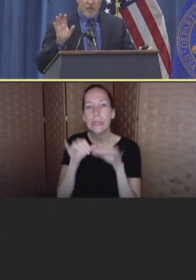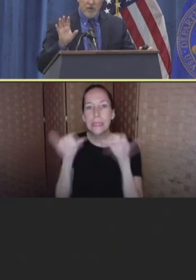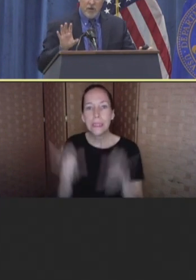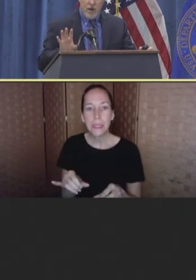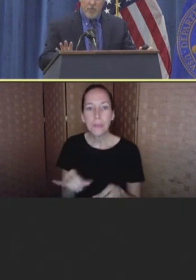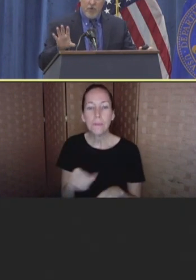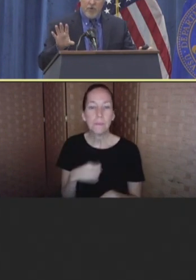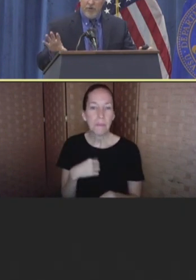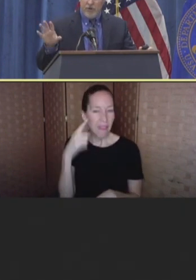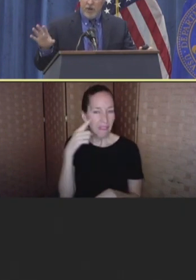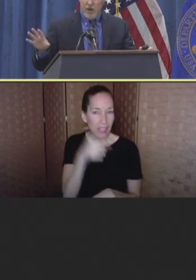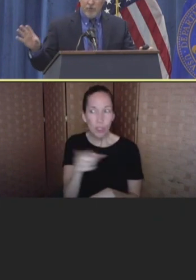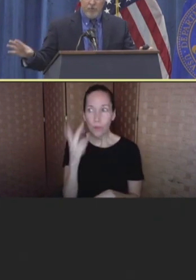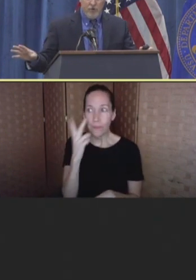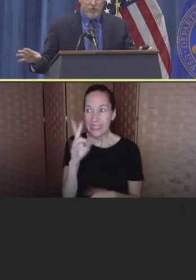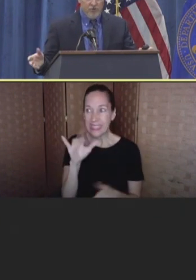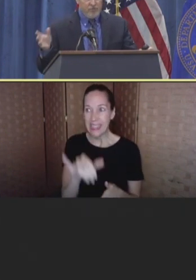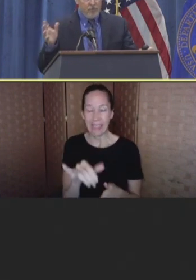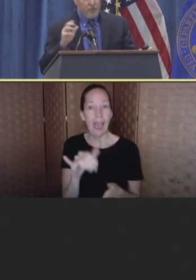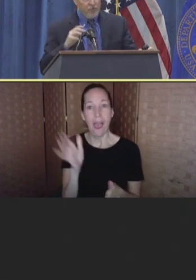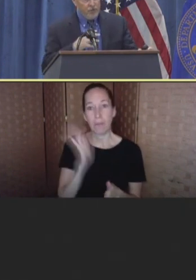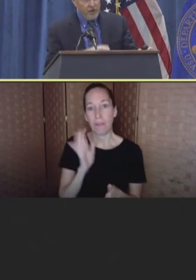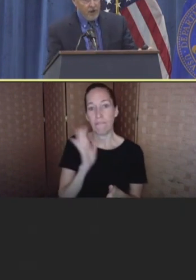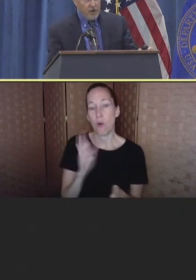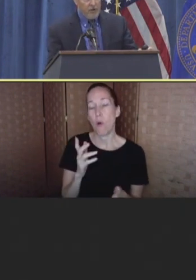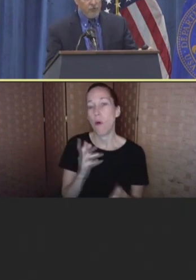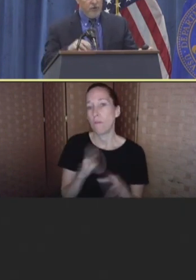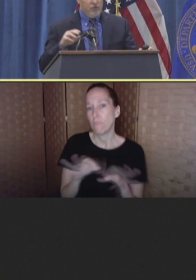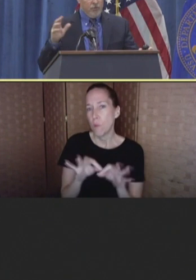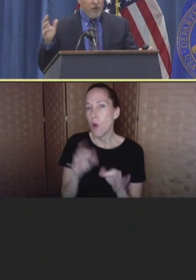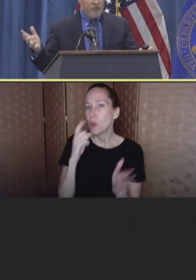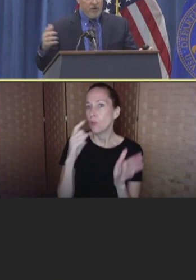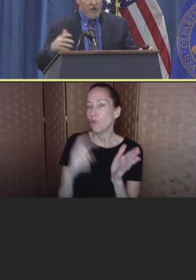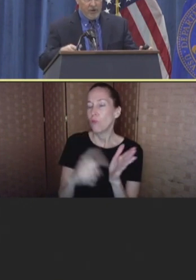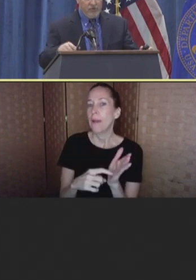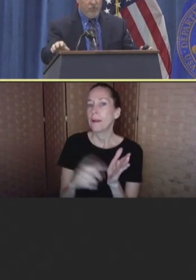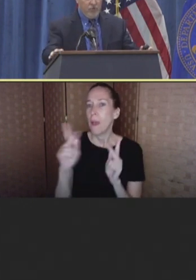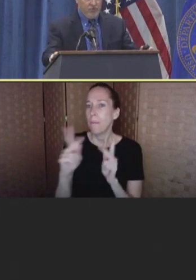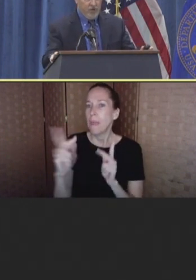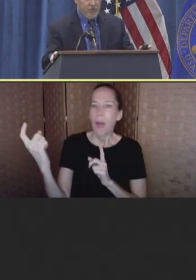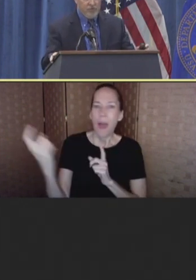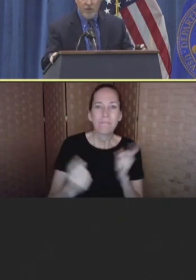number of different contributions both within our country as well as international presenters